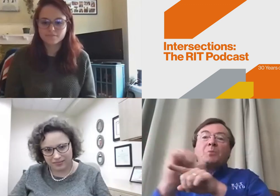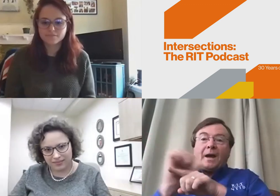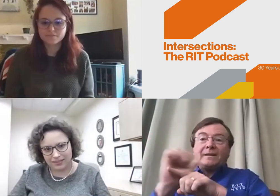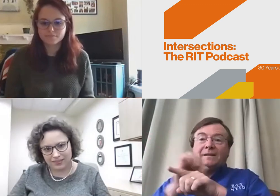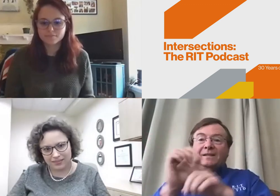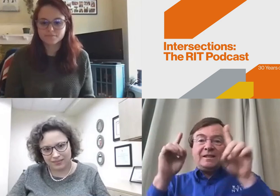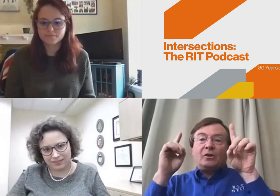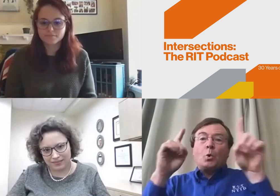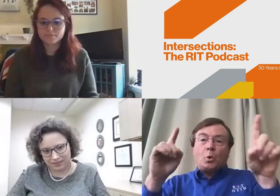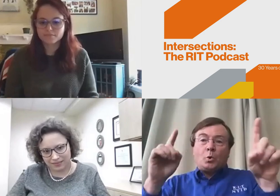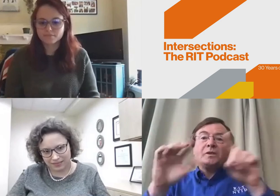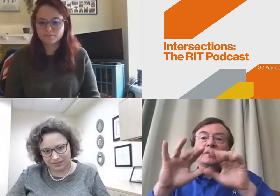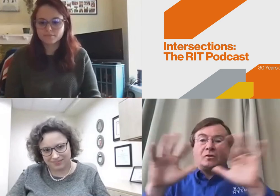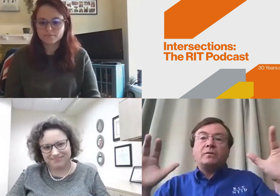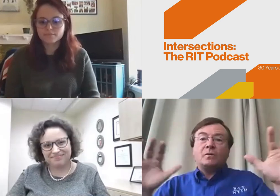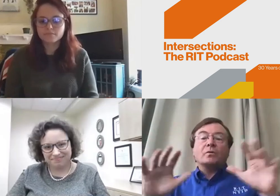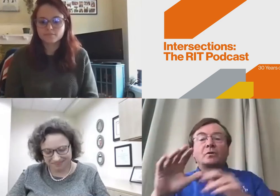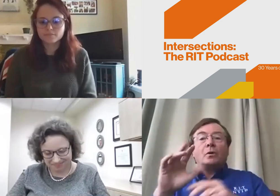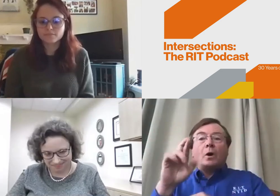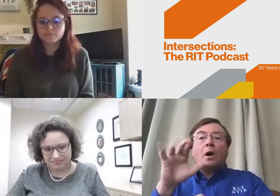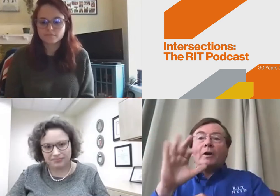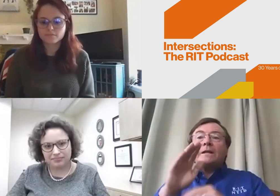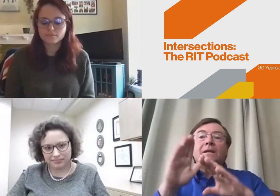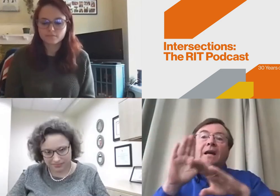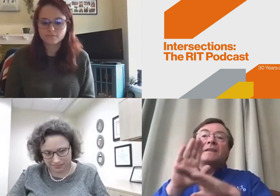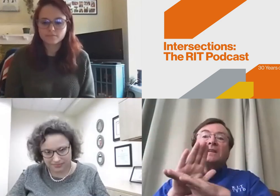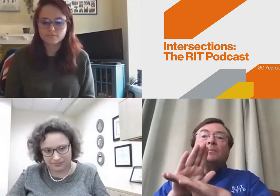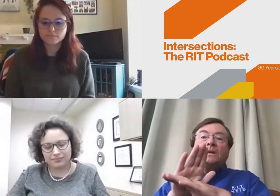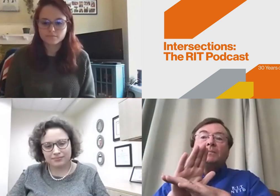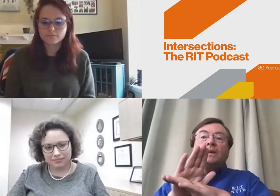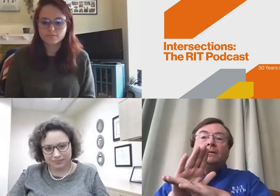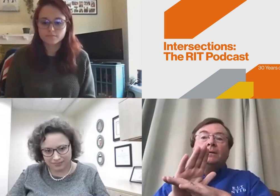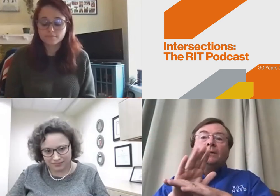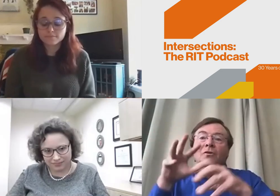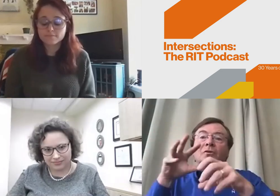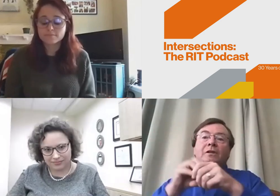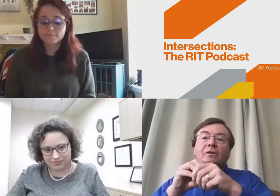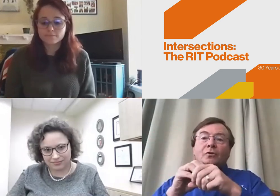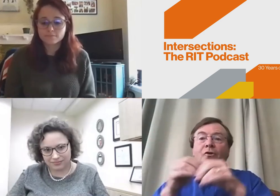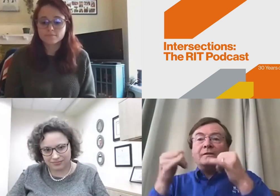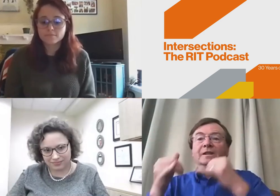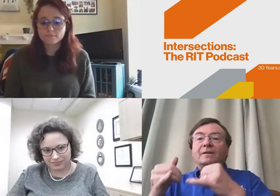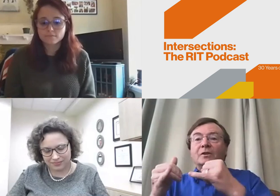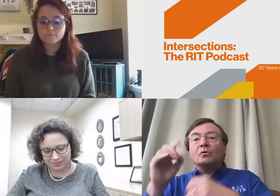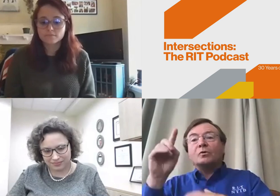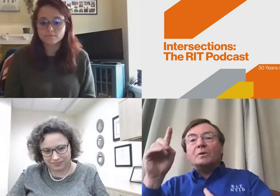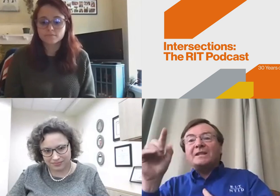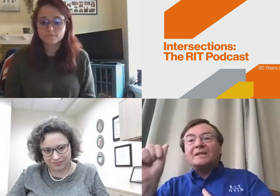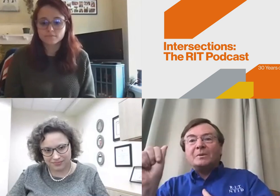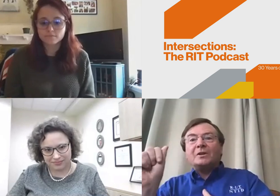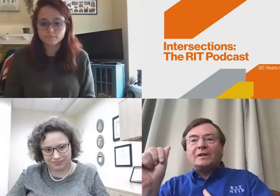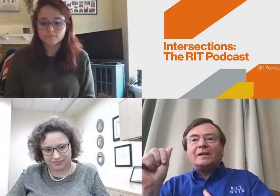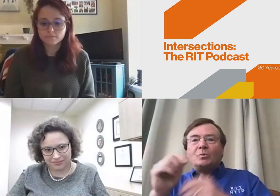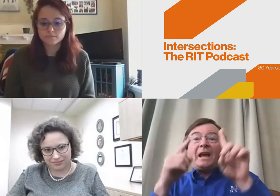practices and goals and so forth. So, RIT has a commitment to the inclusion of individuals with disabilities and we have